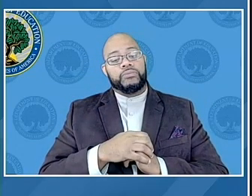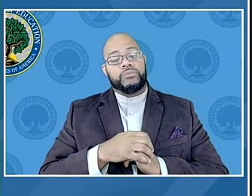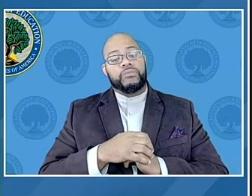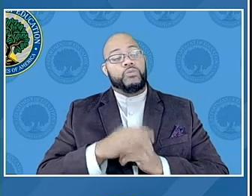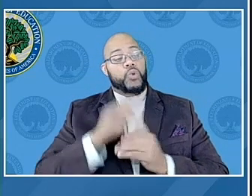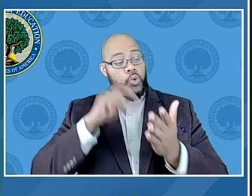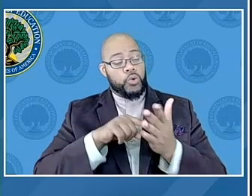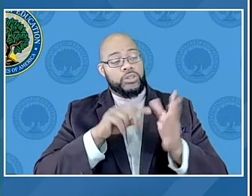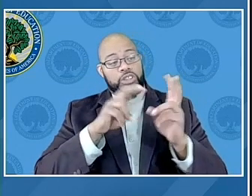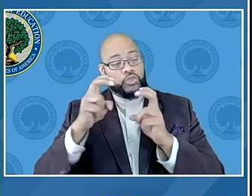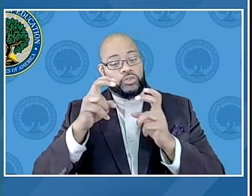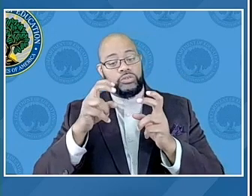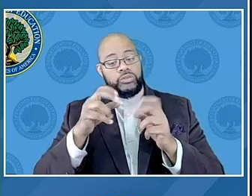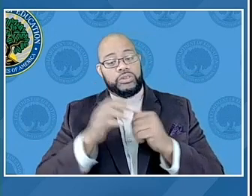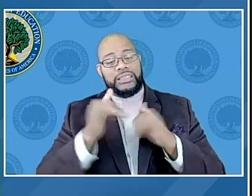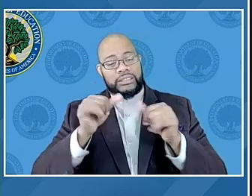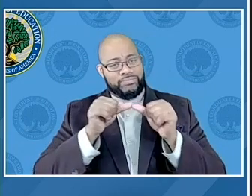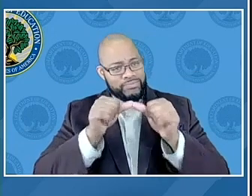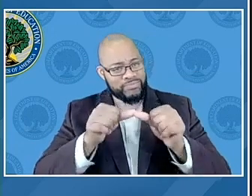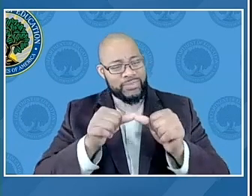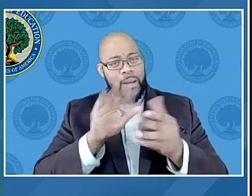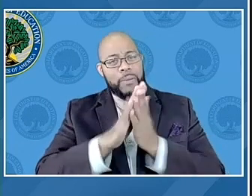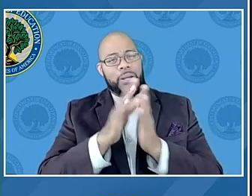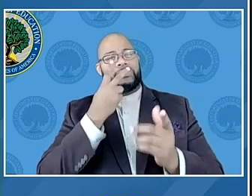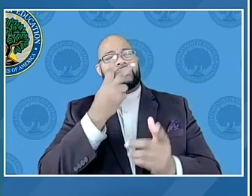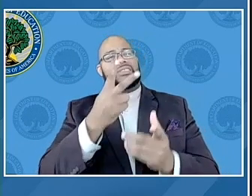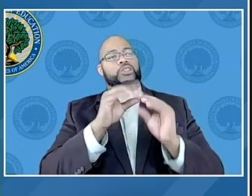still prevailing and become evident and solutions that are- and give a solution